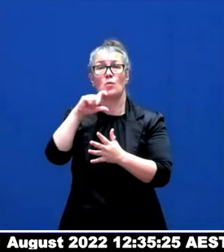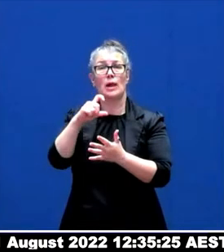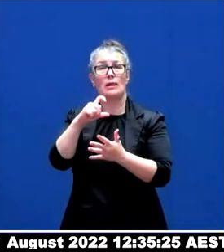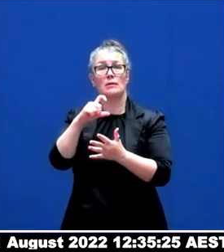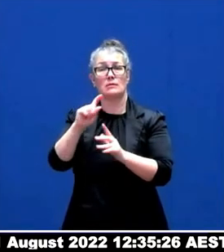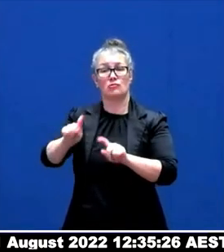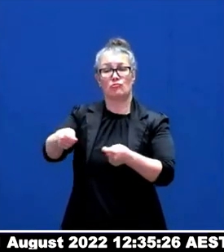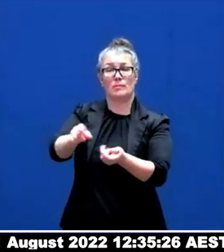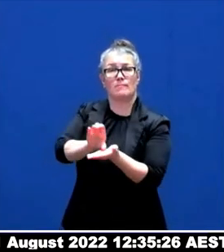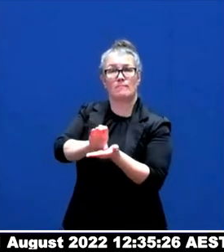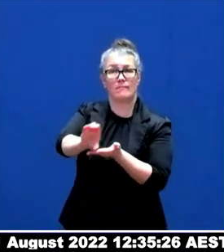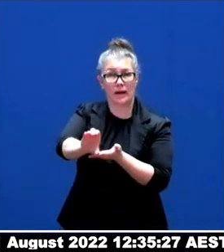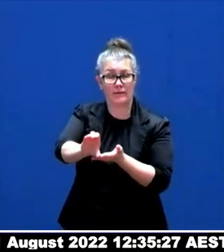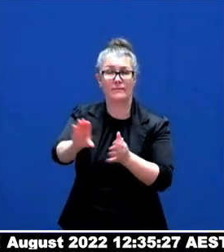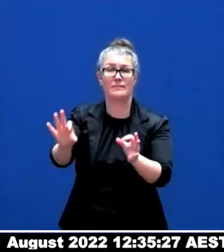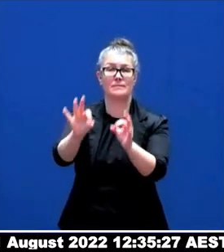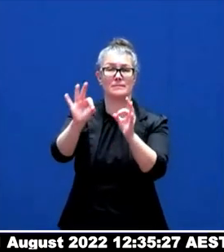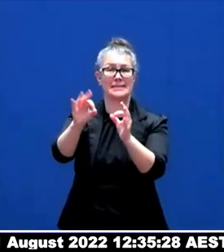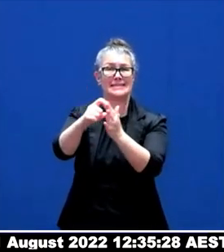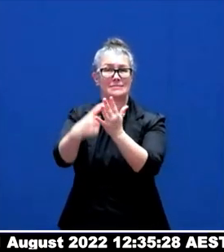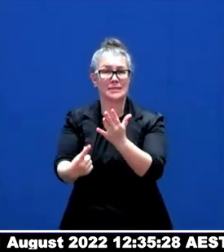Specialist Disability Accommodation and Supported Independent Living.